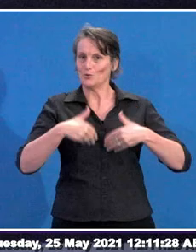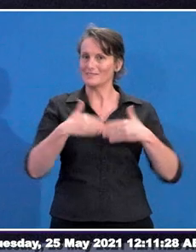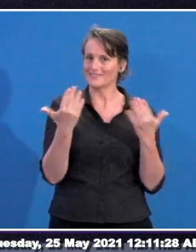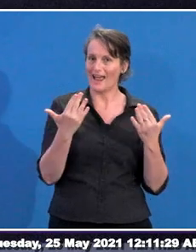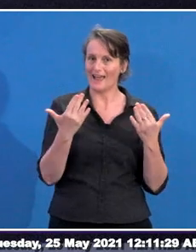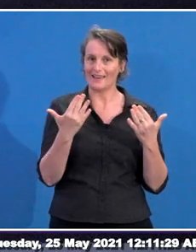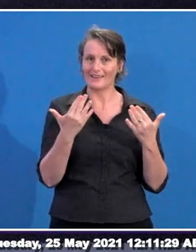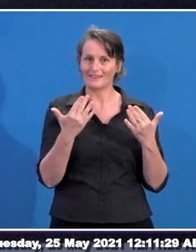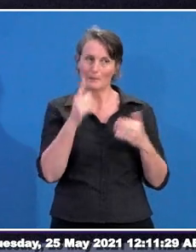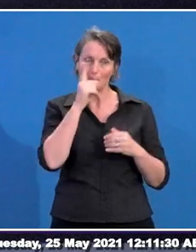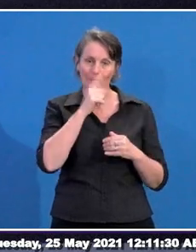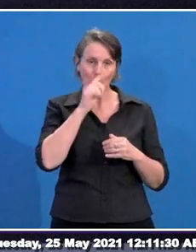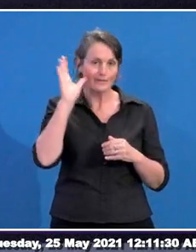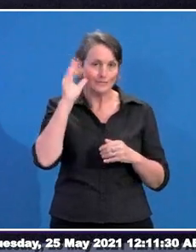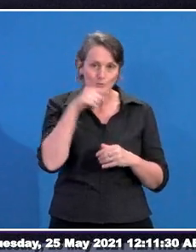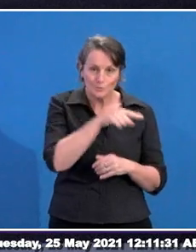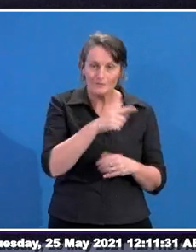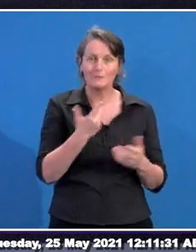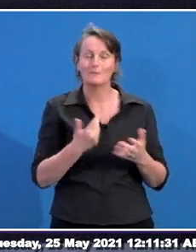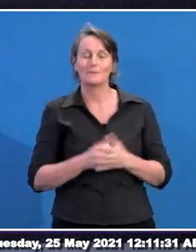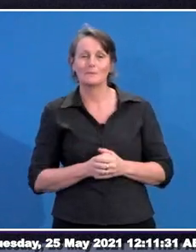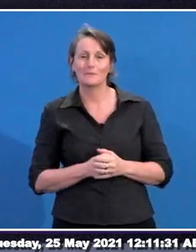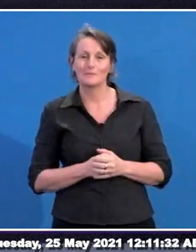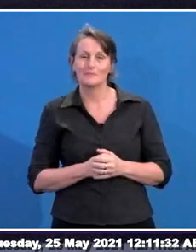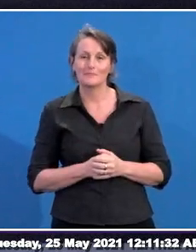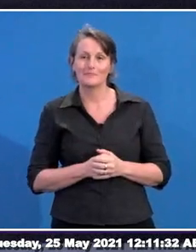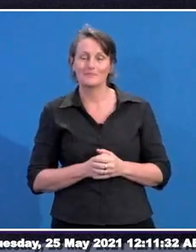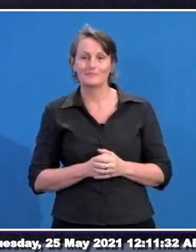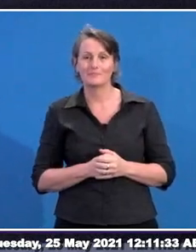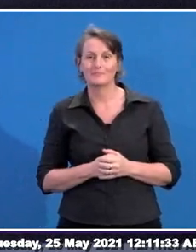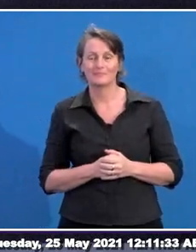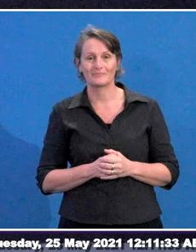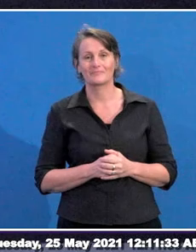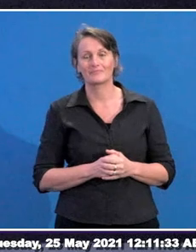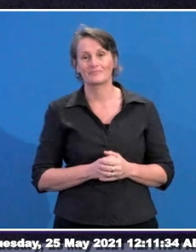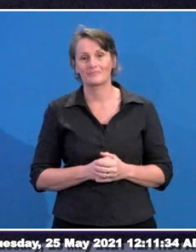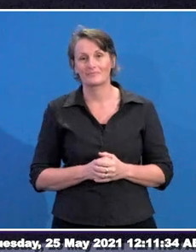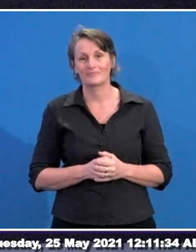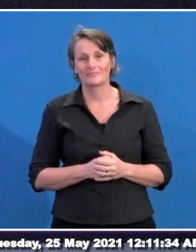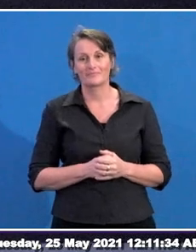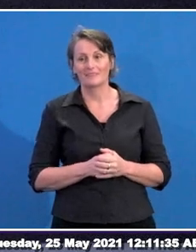and that somebody is listening to him and somebody cares.